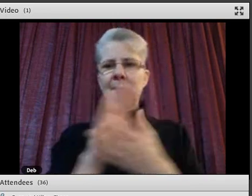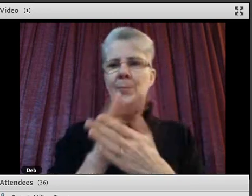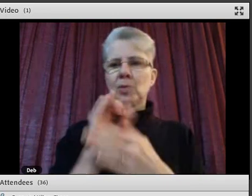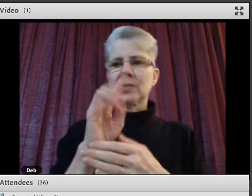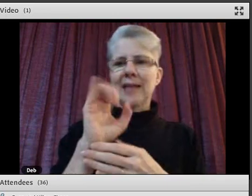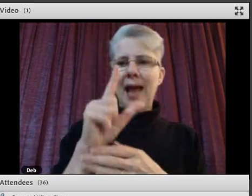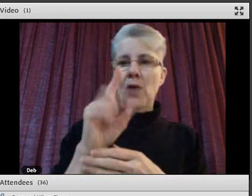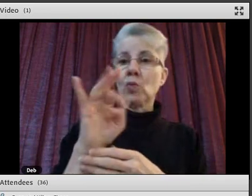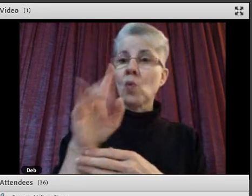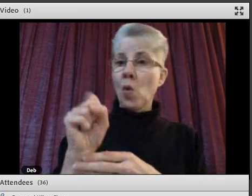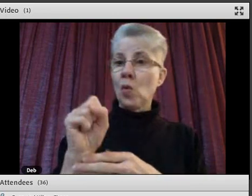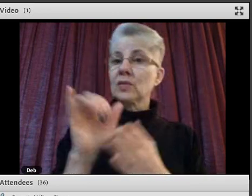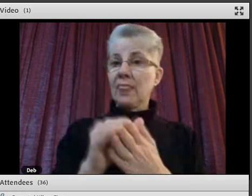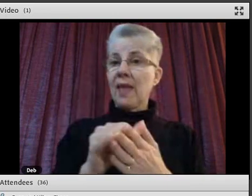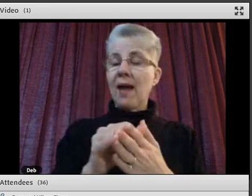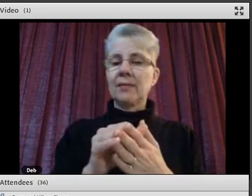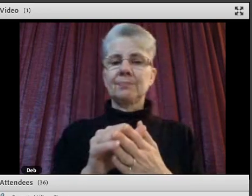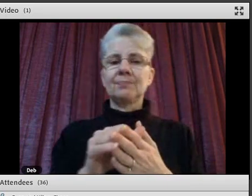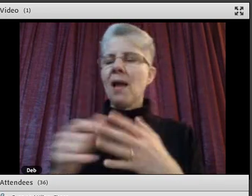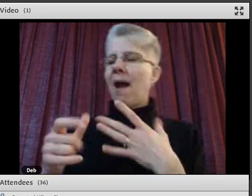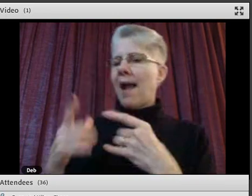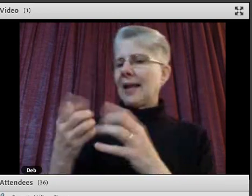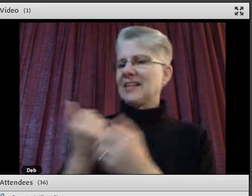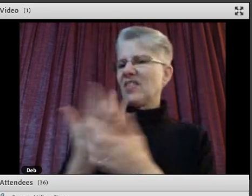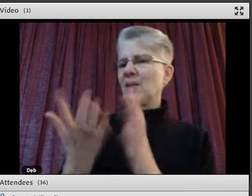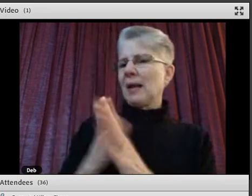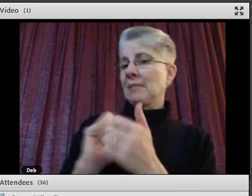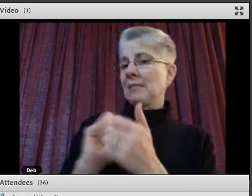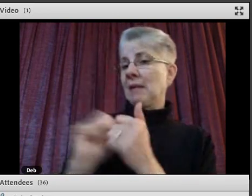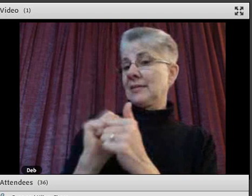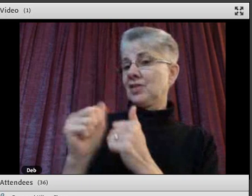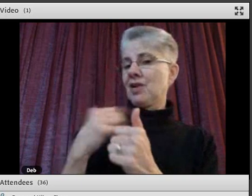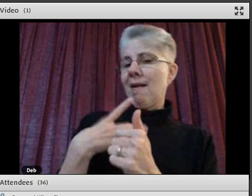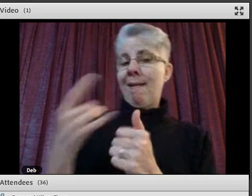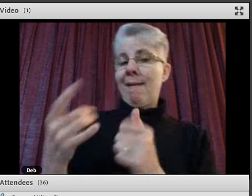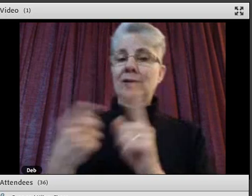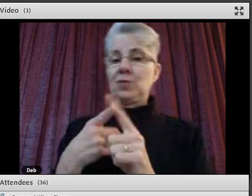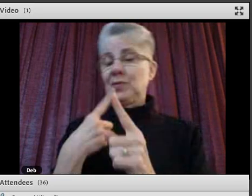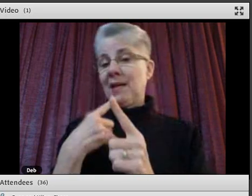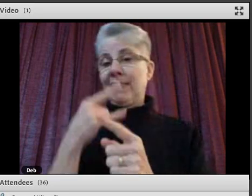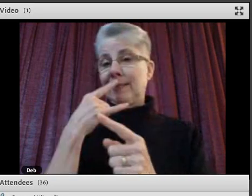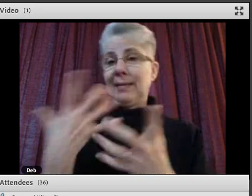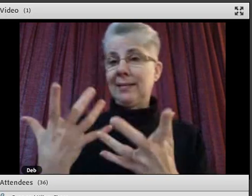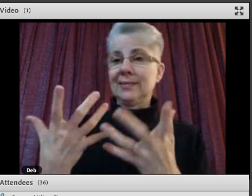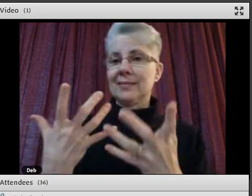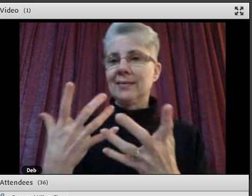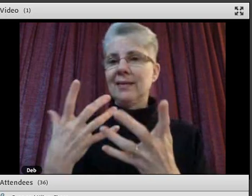you position the paper towel rolls? Ryan: And because I like to turn everything into a competition,